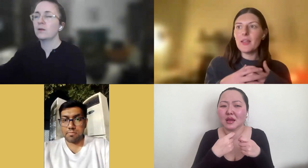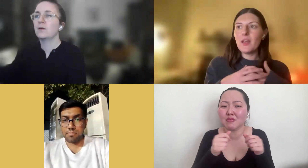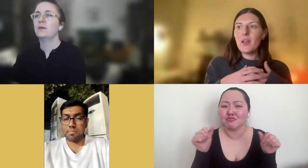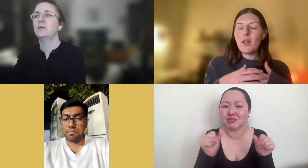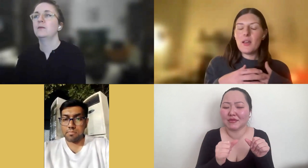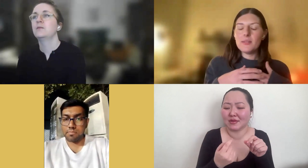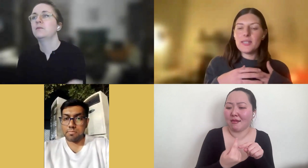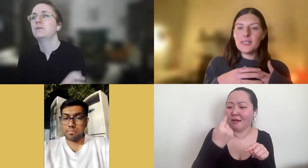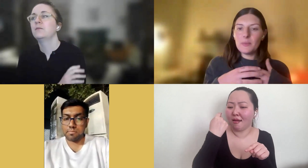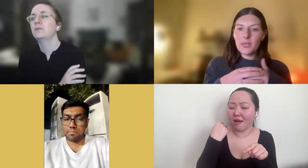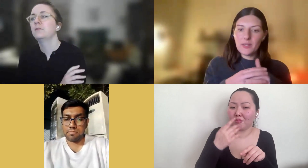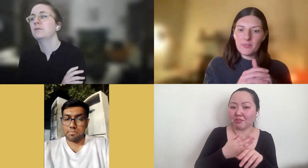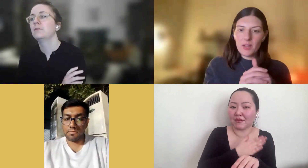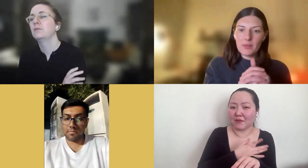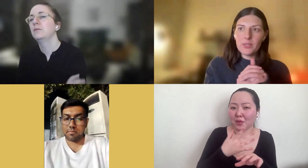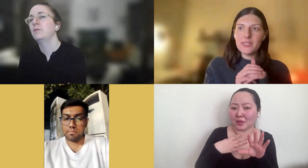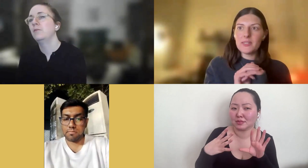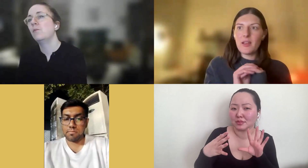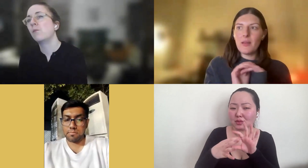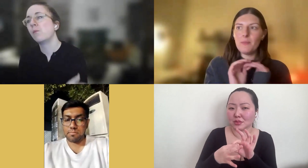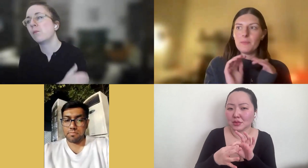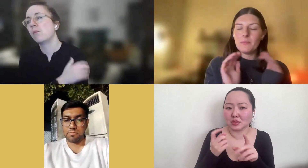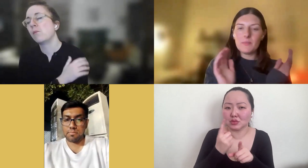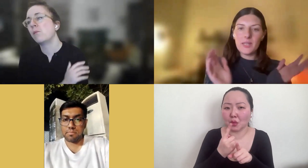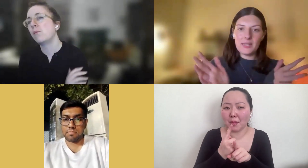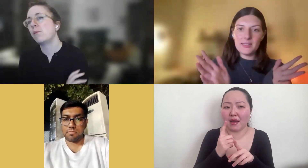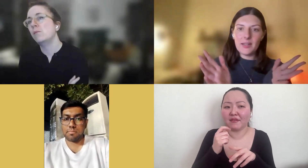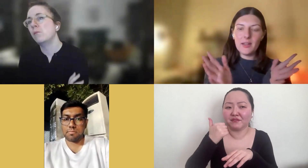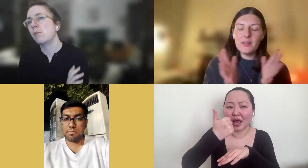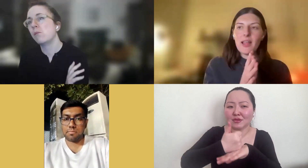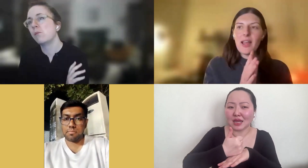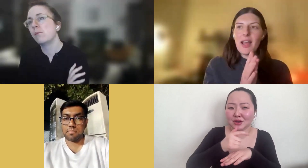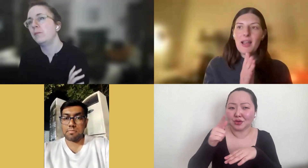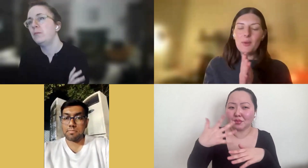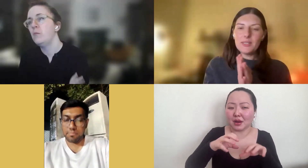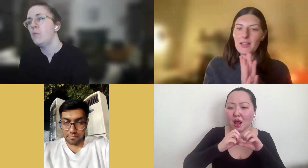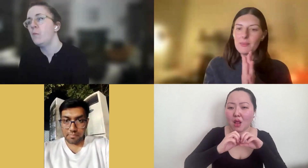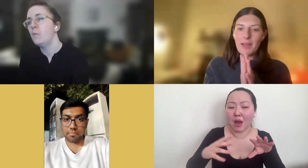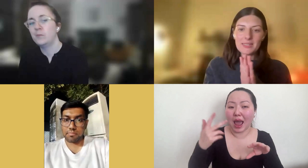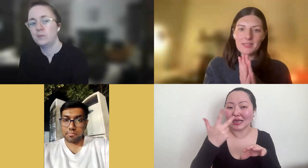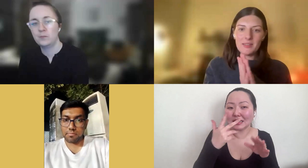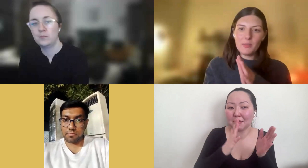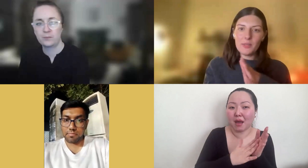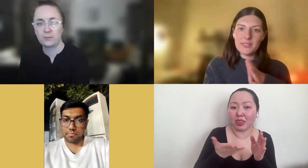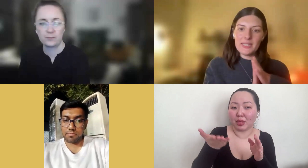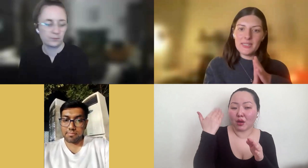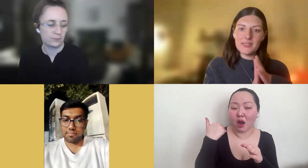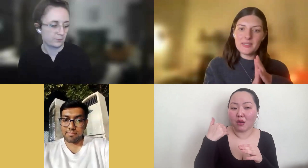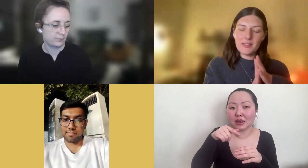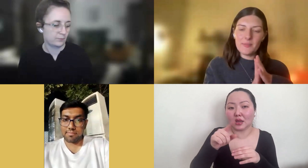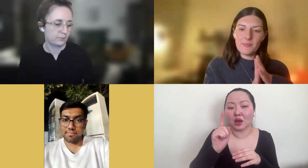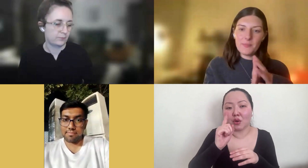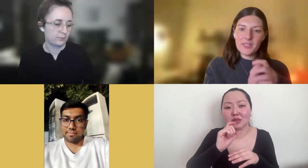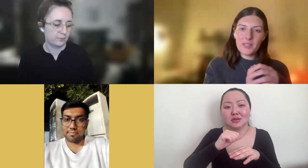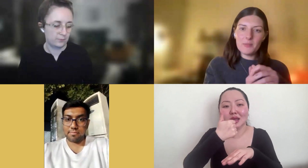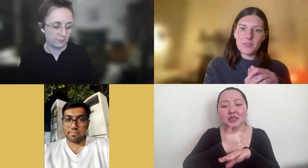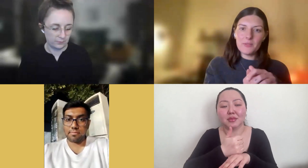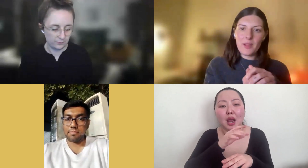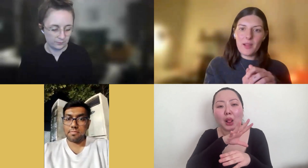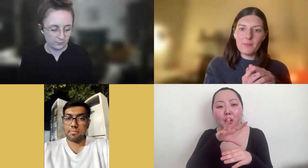I think, setting up inclusive libraries in India. How has that impacted the community in terms of